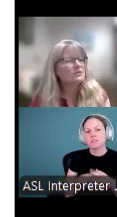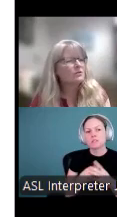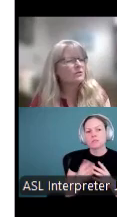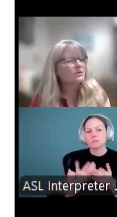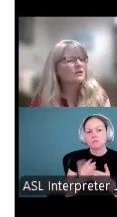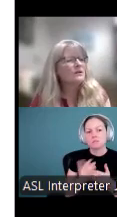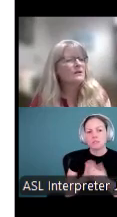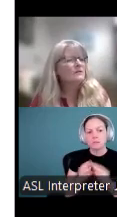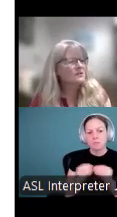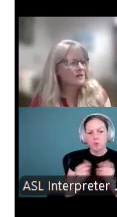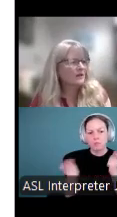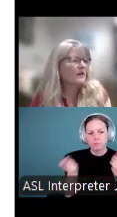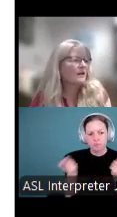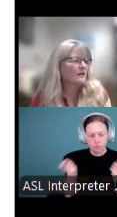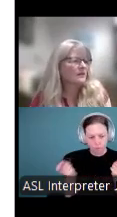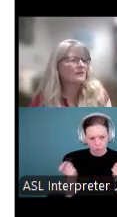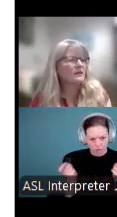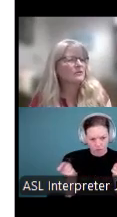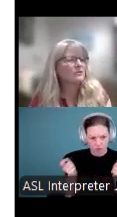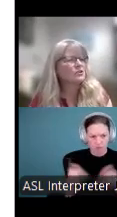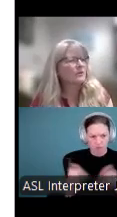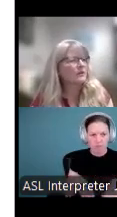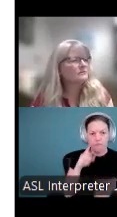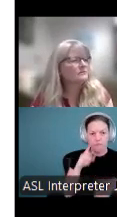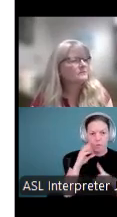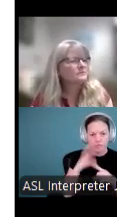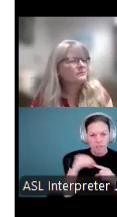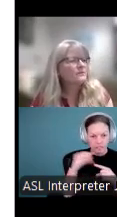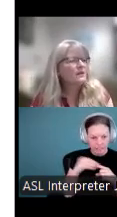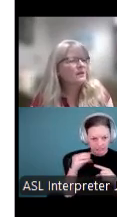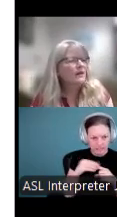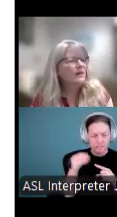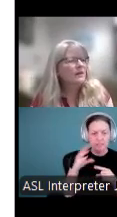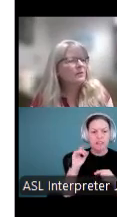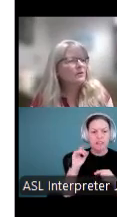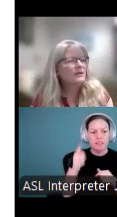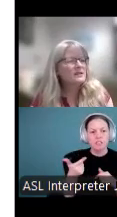control for sucking, and then later chewing, and then oral